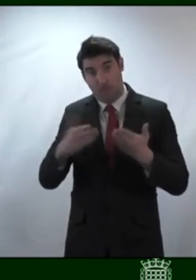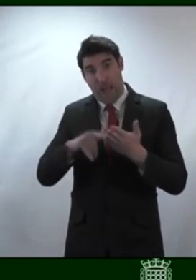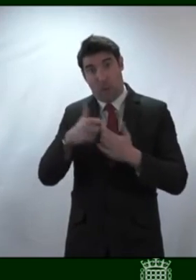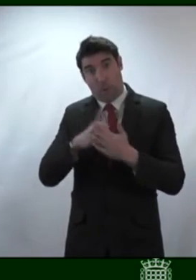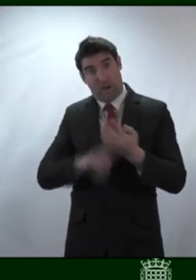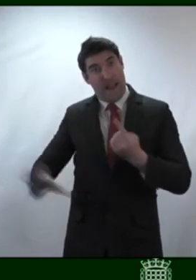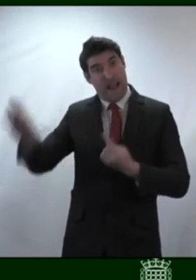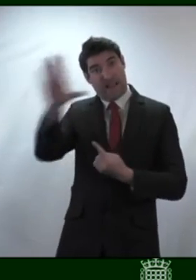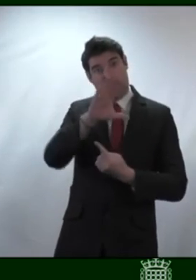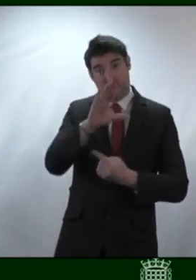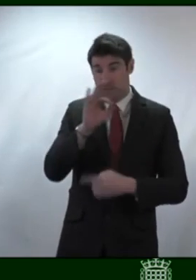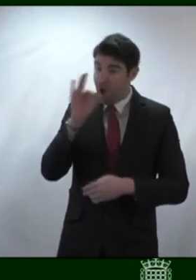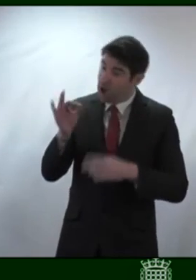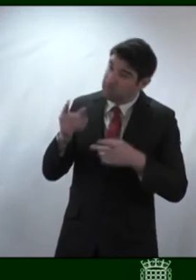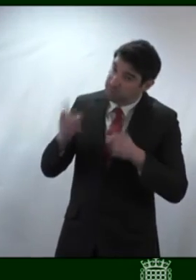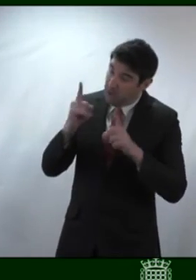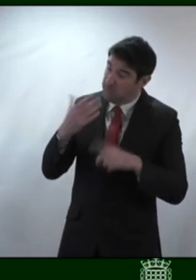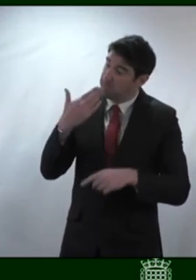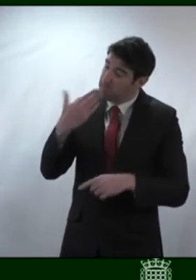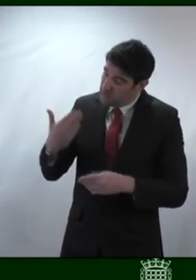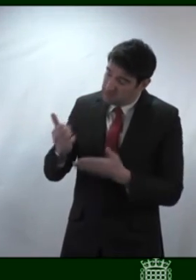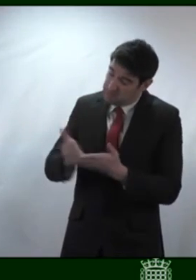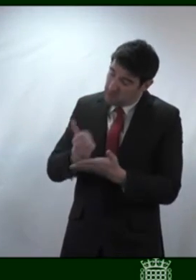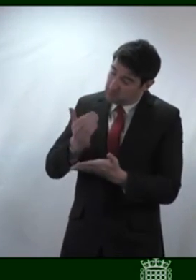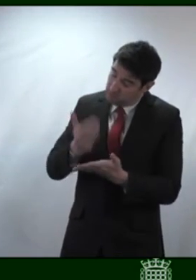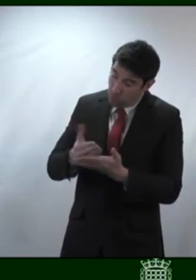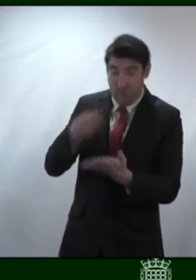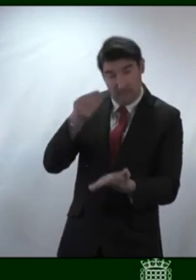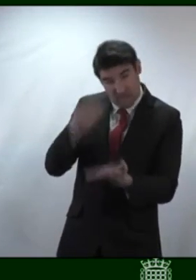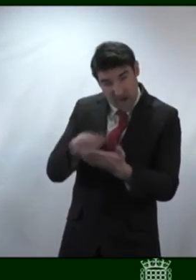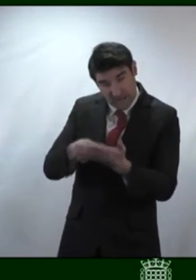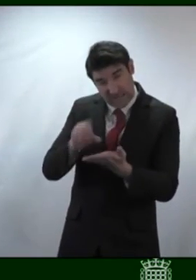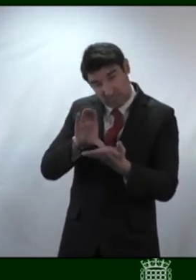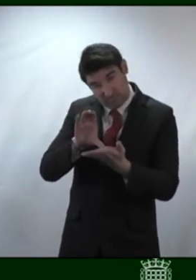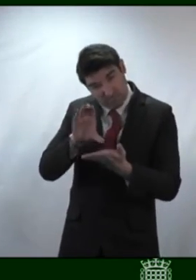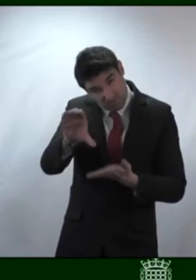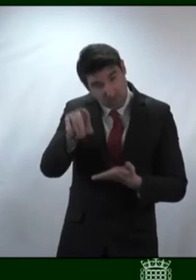me to make sure that schools in Cambridgeshire get the resources they need? Will the Prime Minister